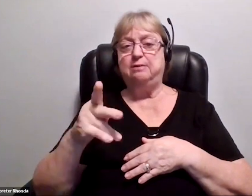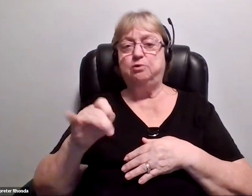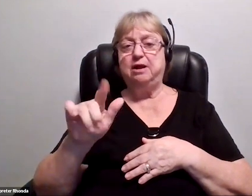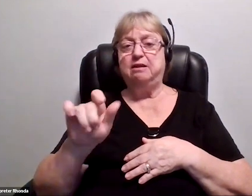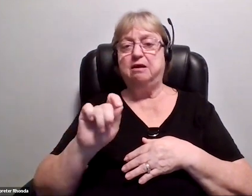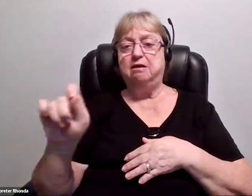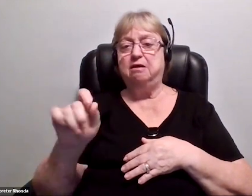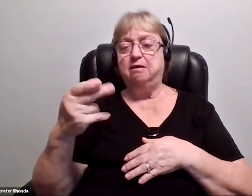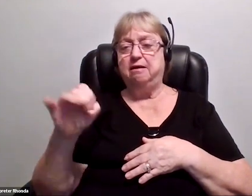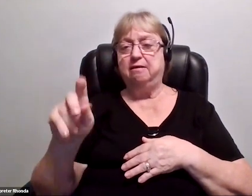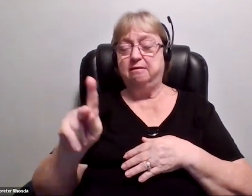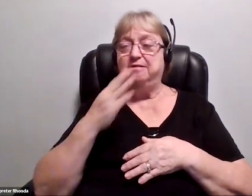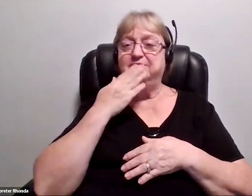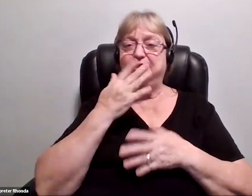Thank you very much for this opportunity.